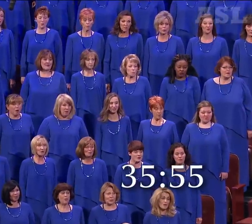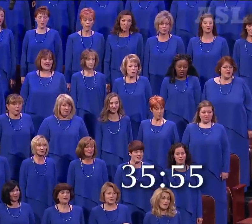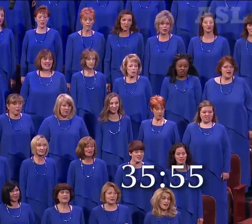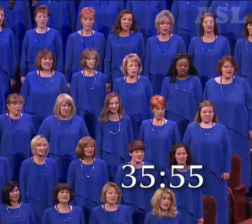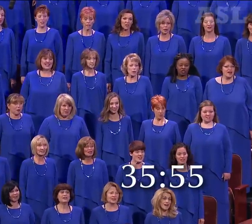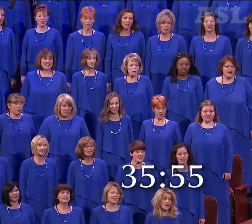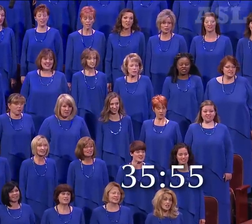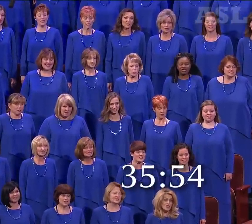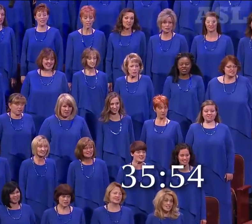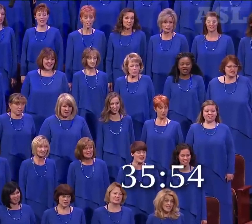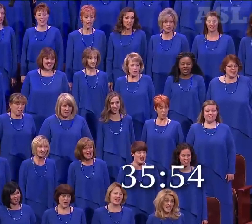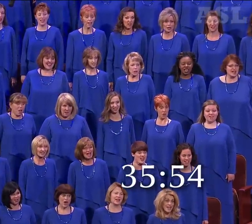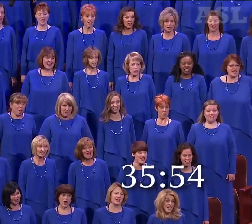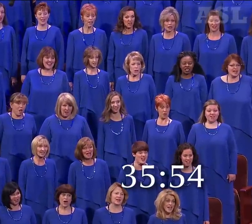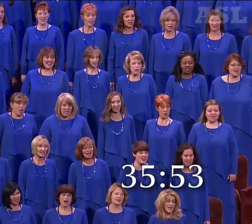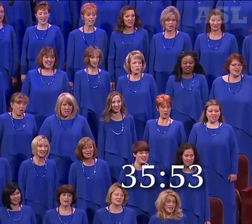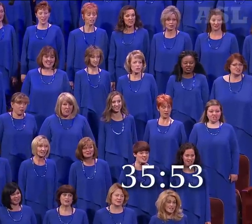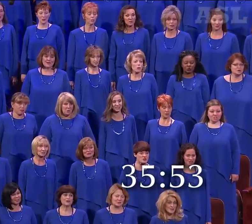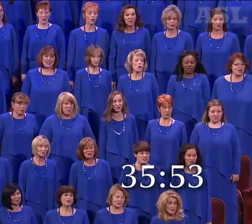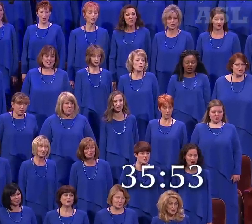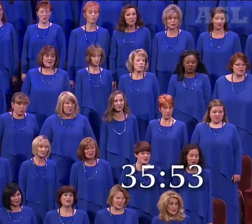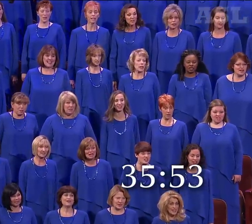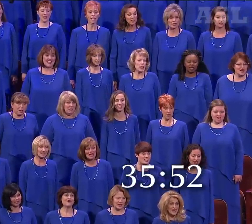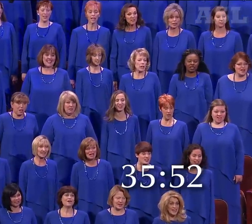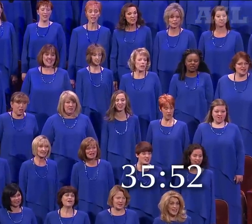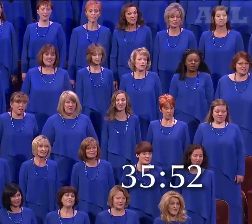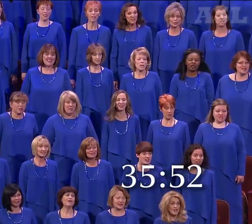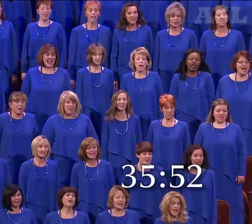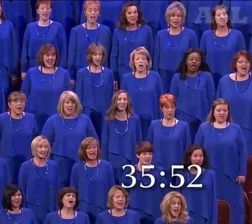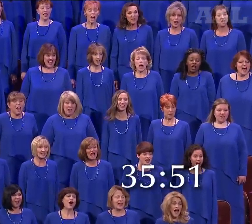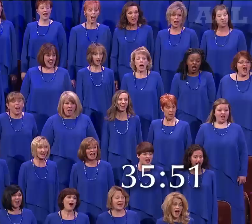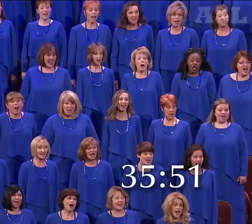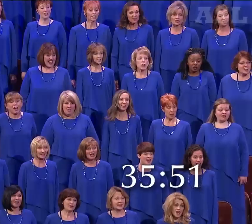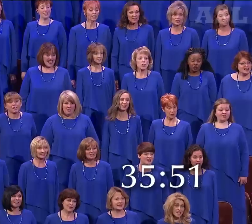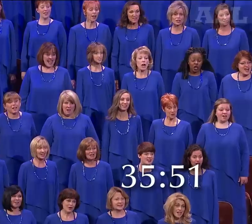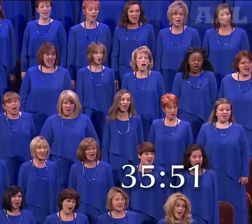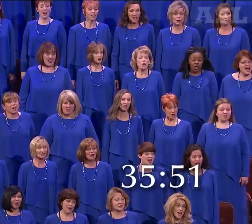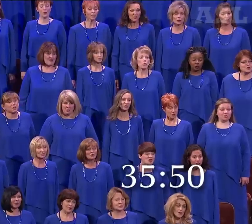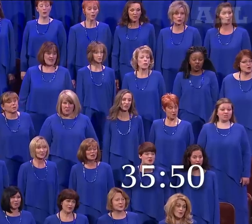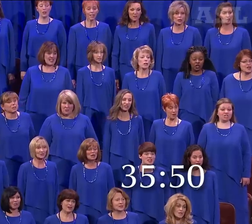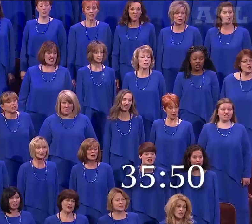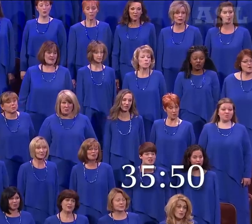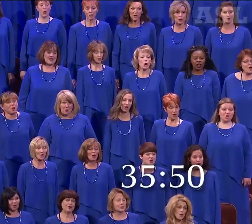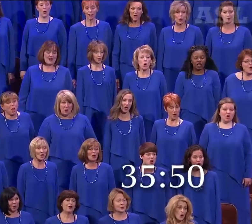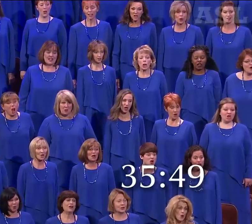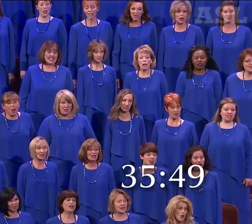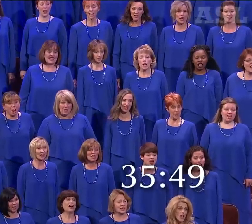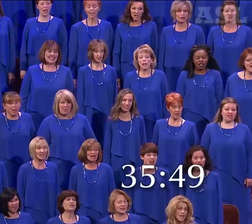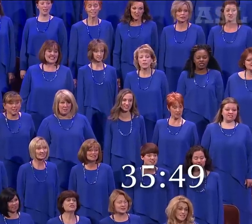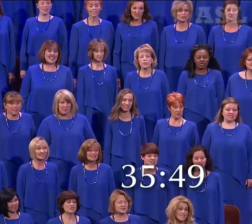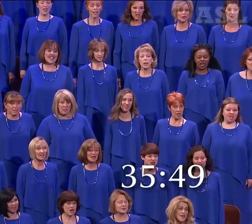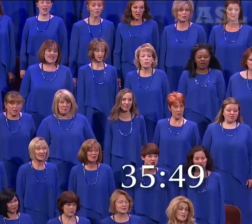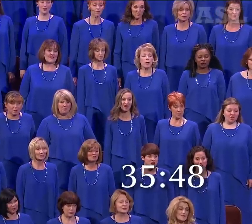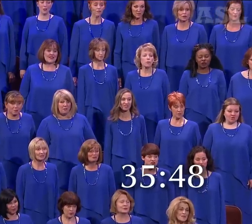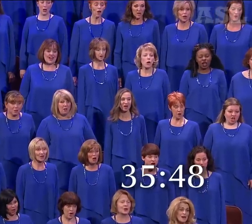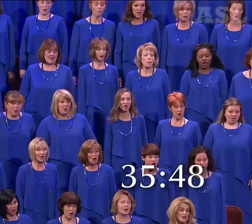THIS IS THE ENGLISH CLOSED CAPTION CHANNEL OF THE CHURCH OF JESUS CHRIST OF LATTER-DAY SAINTS.